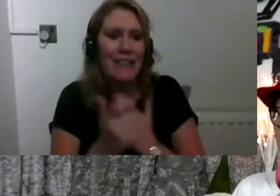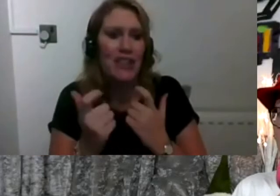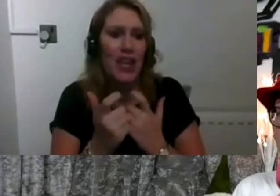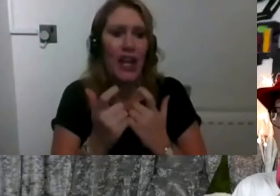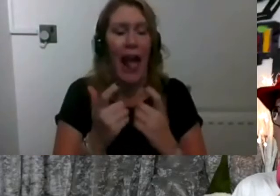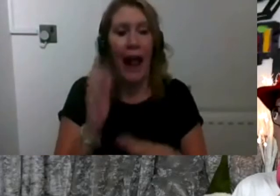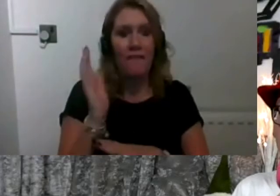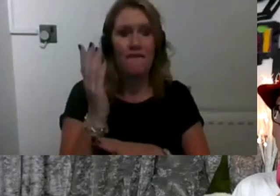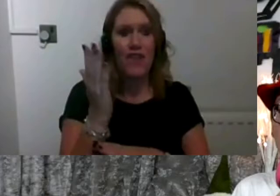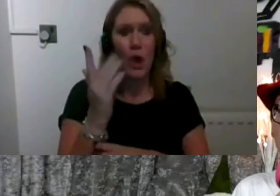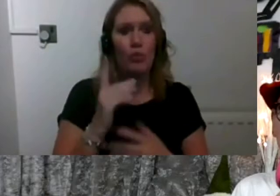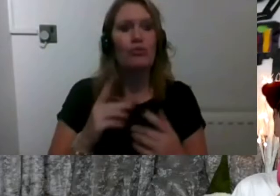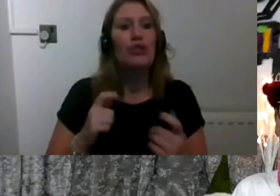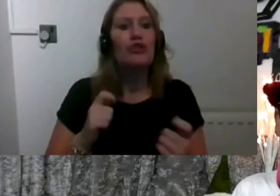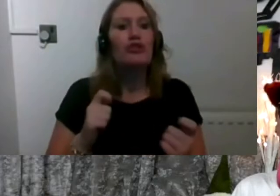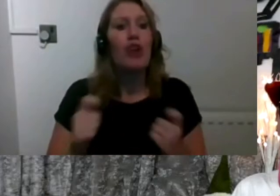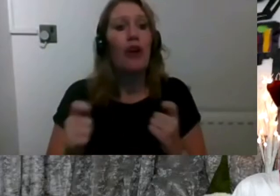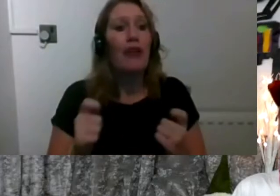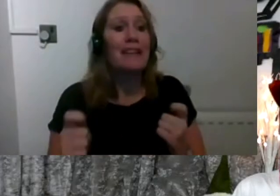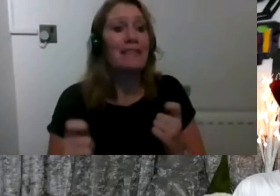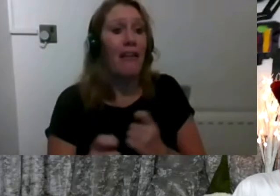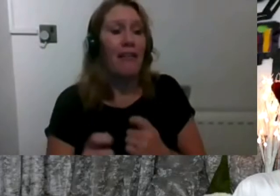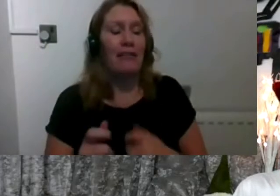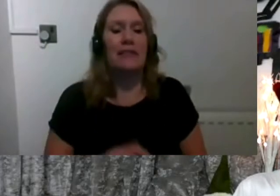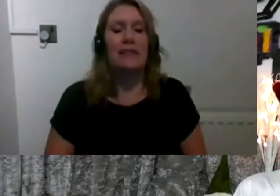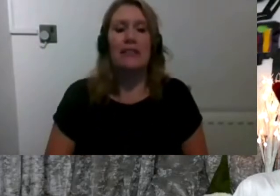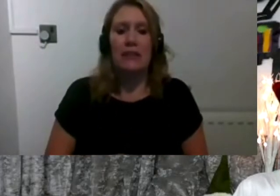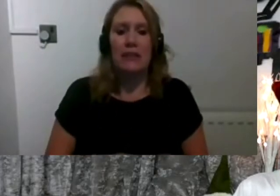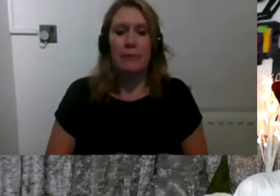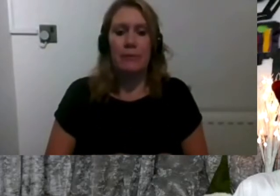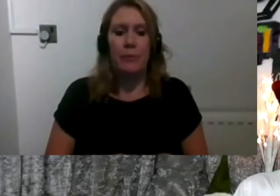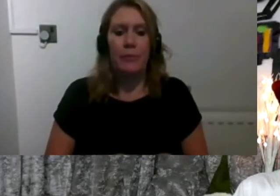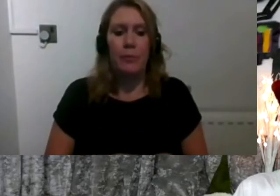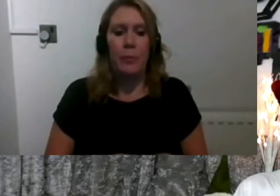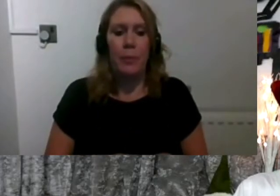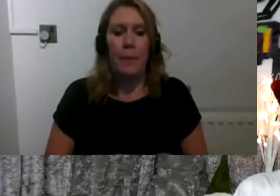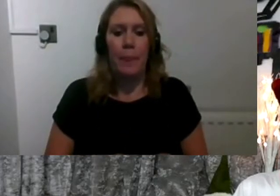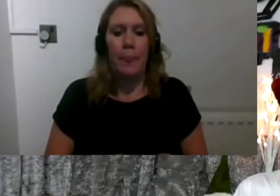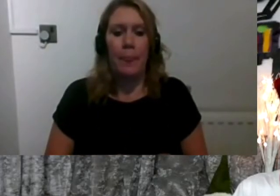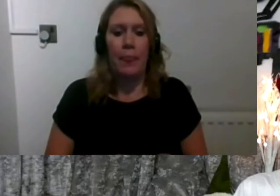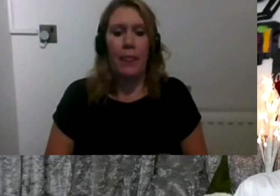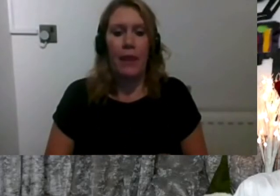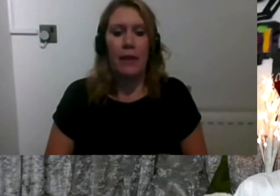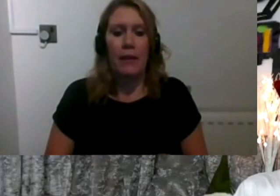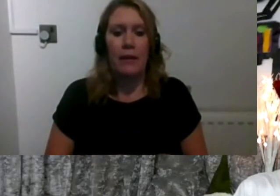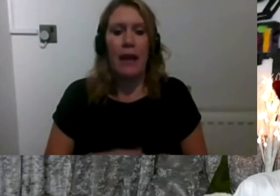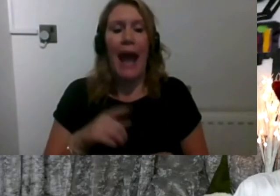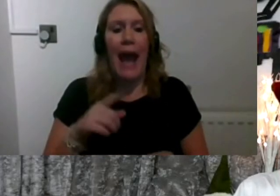And she starred and created the character for our What's App Aunty? films which we